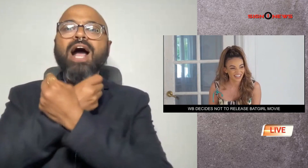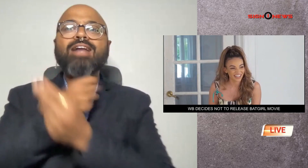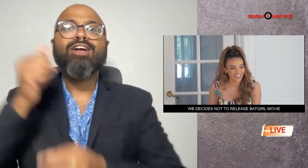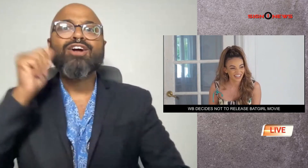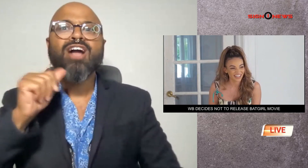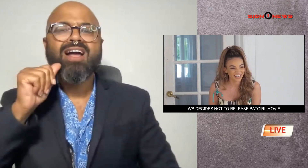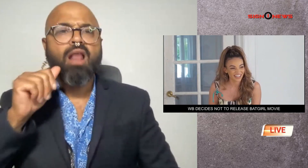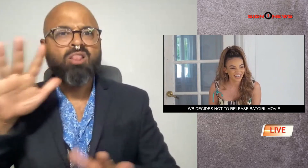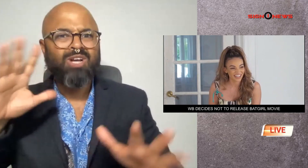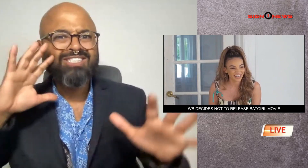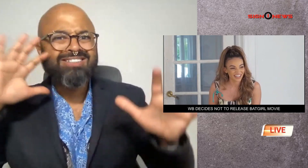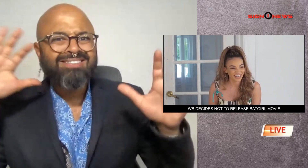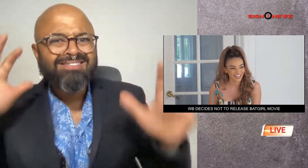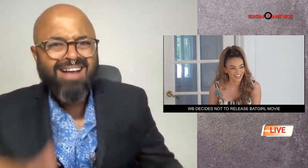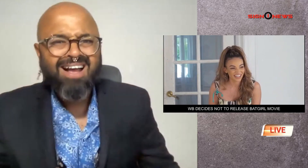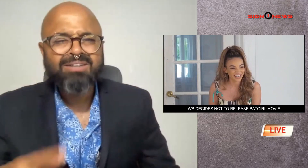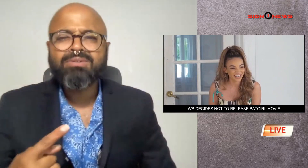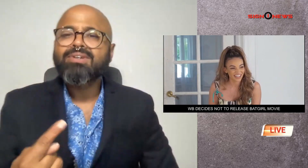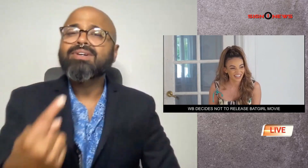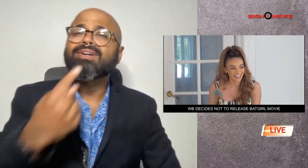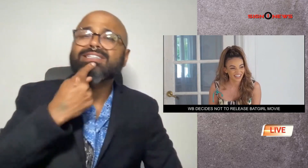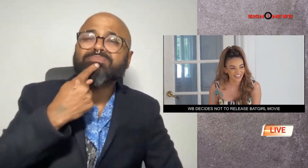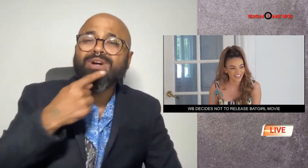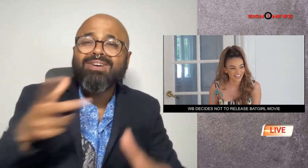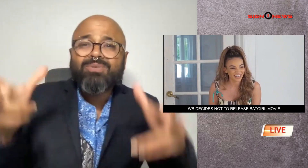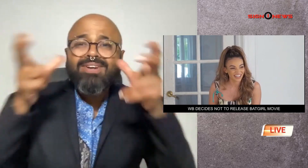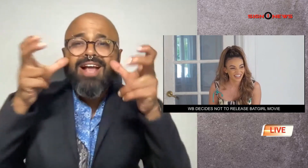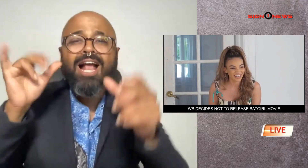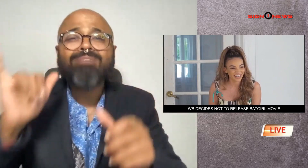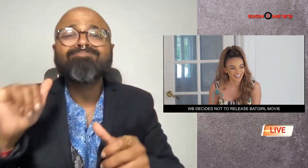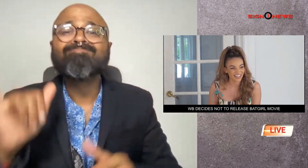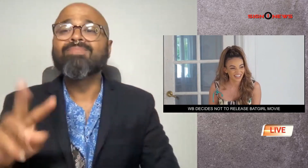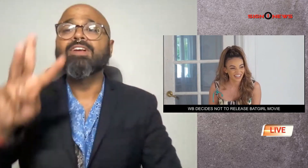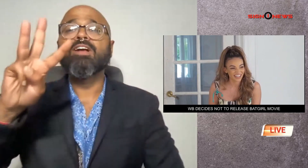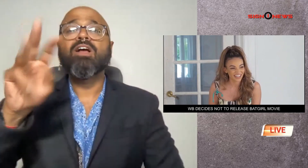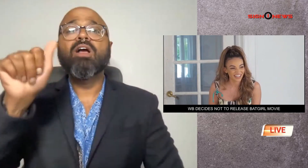DC comics fans and the crew of the new Batgirl movie were shocked and